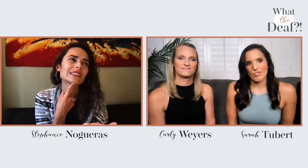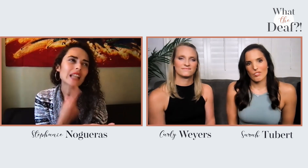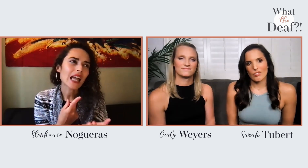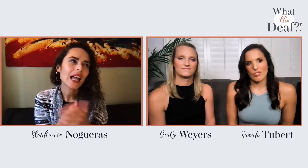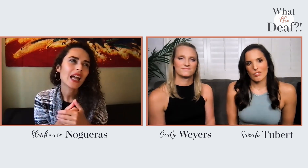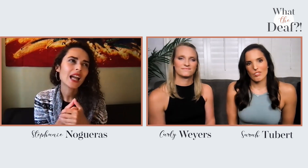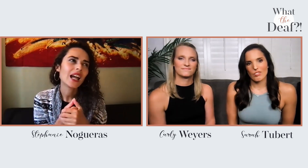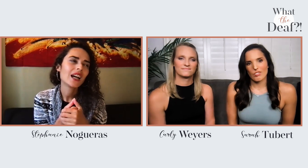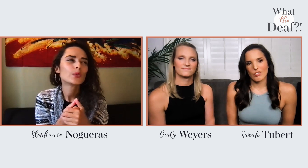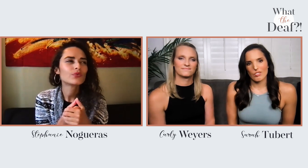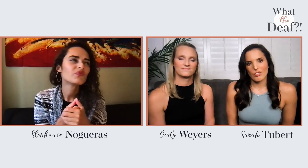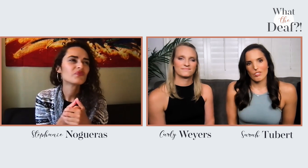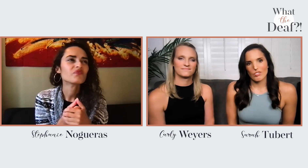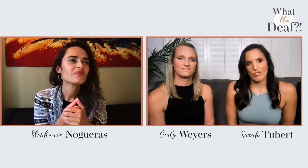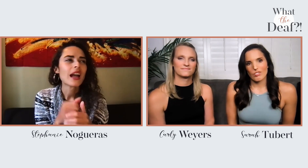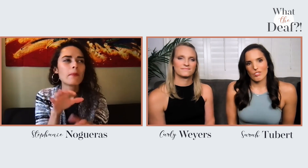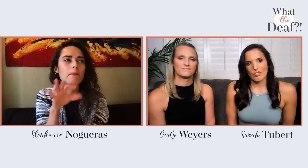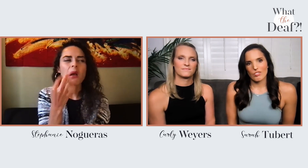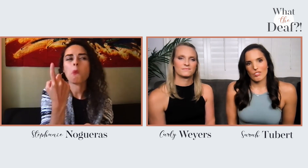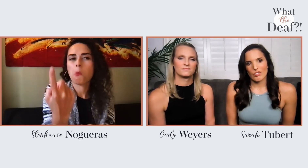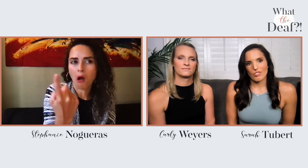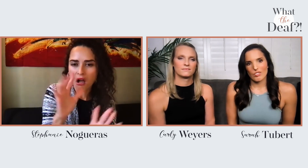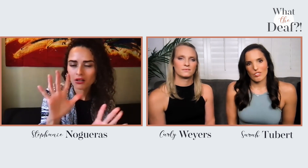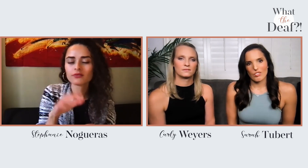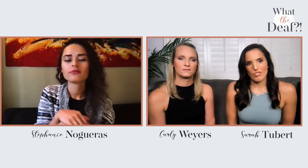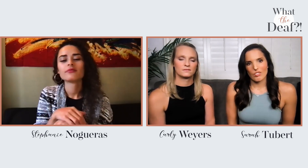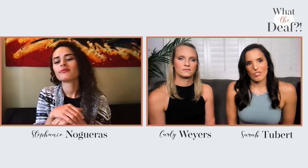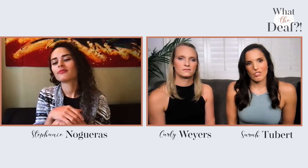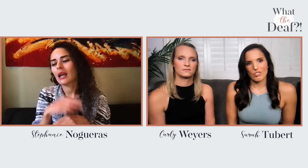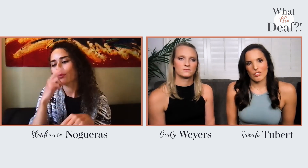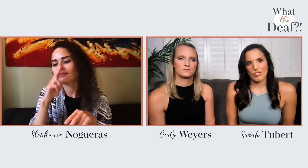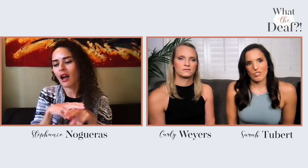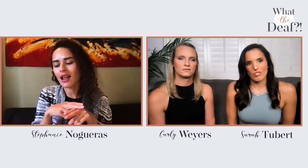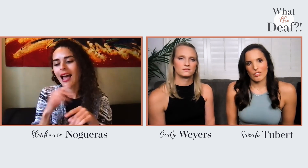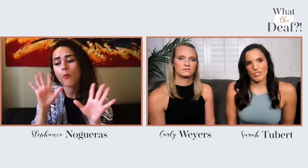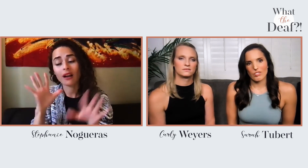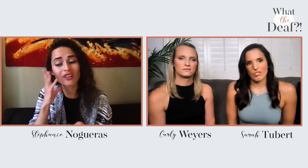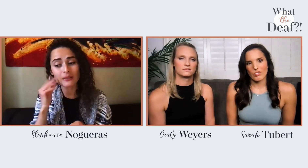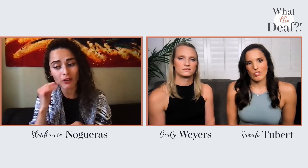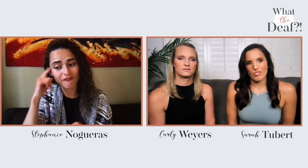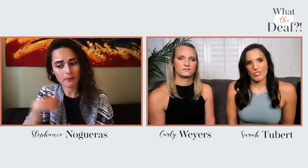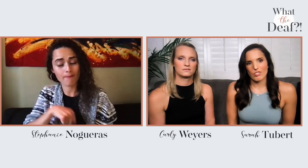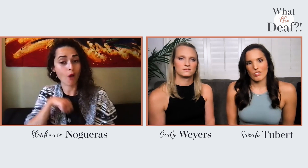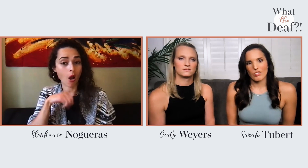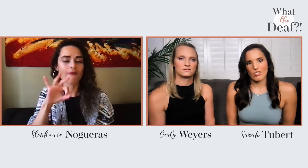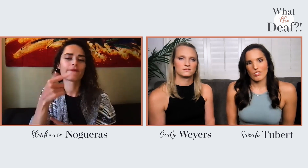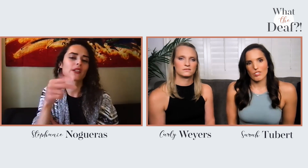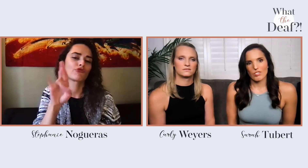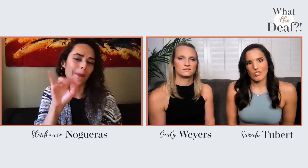I want to say that it was... Okay, I can think of one. I can think of one that was really fun. It was a great experience that I'm super proud of.